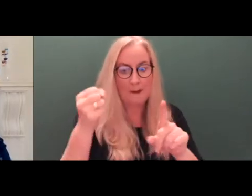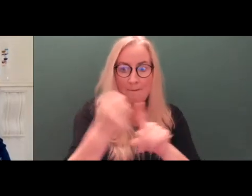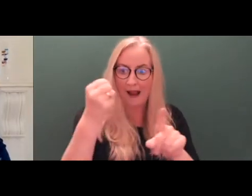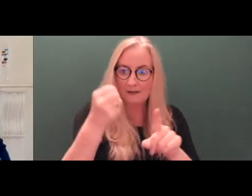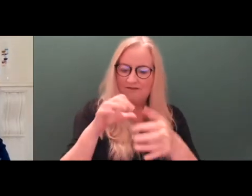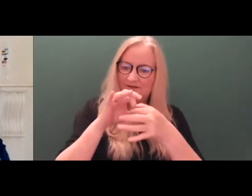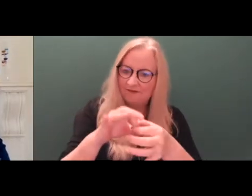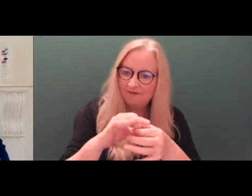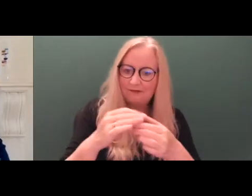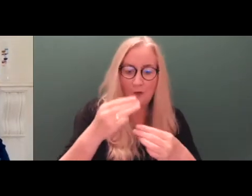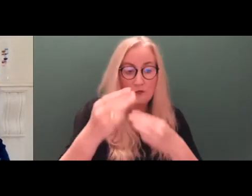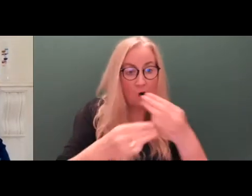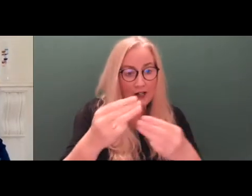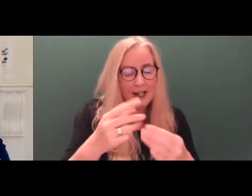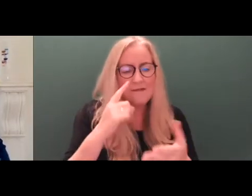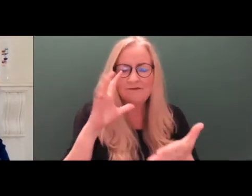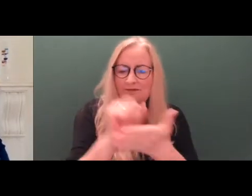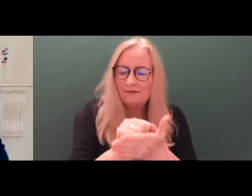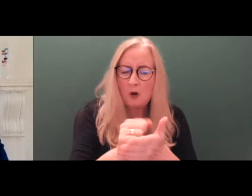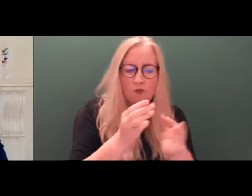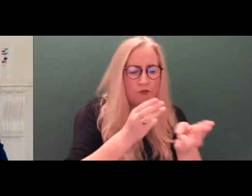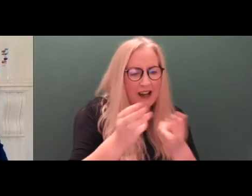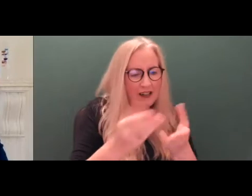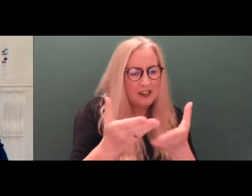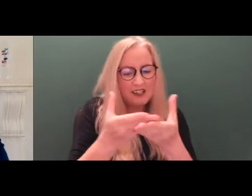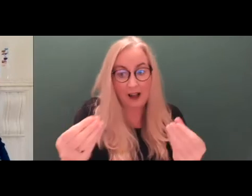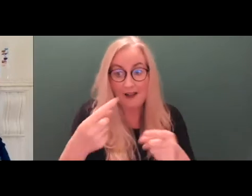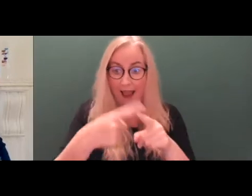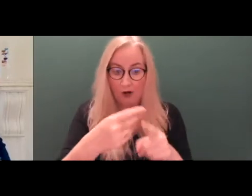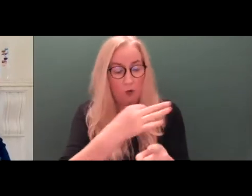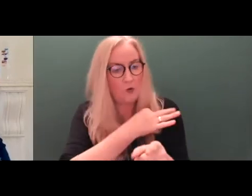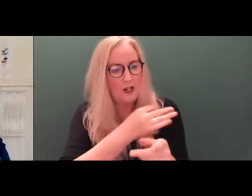and to identify practical solutions and good practice that will support